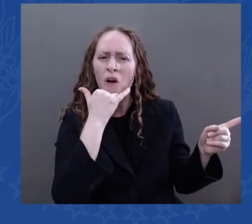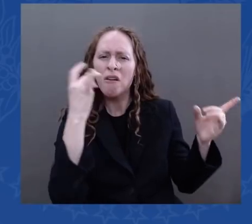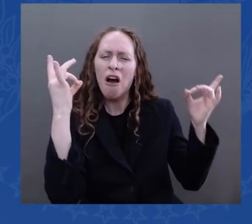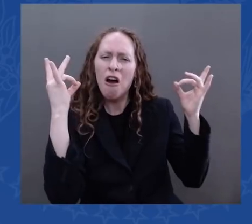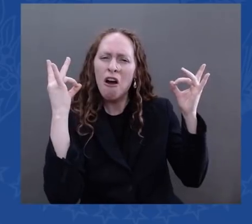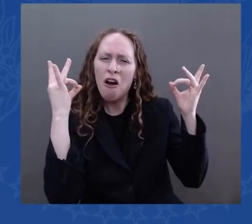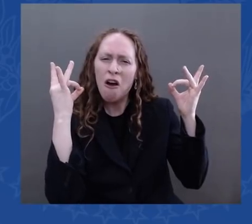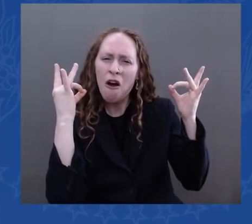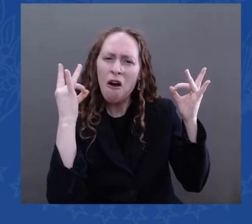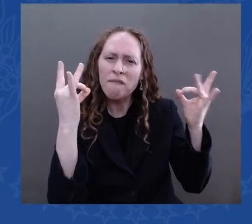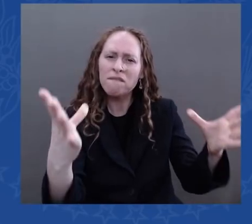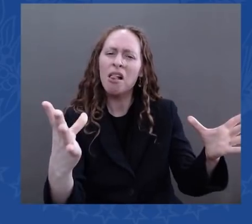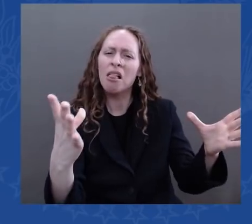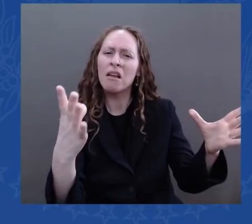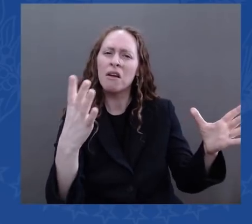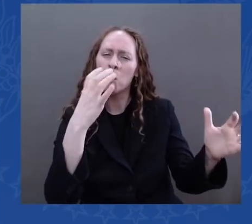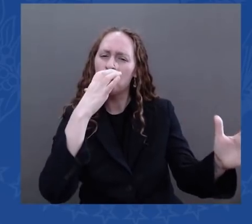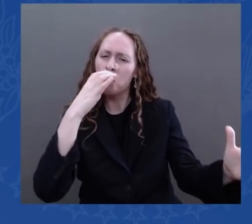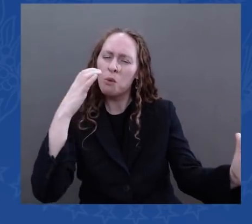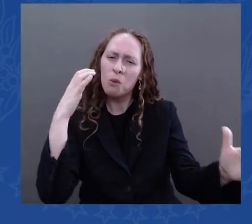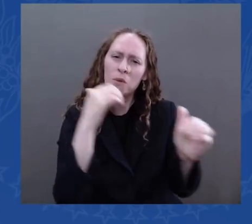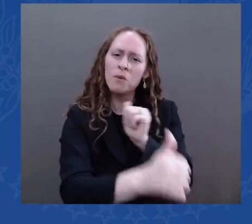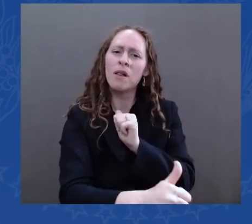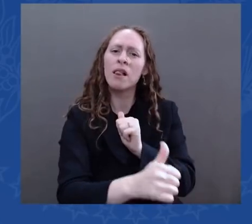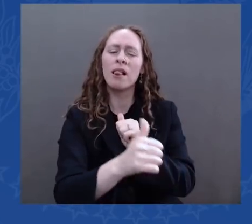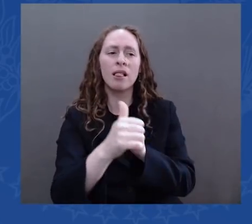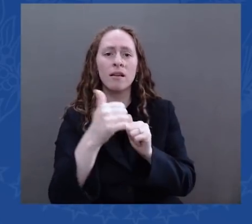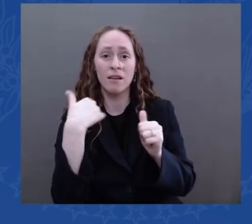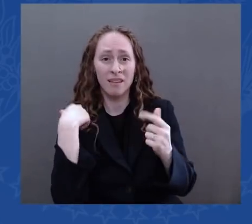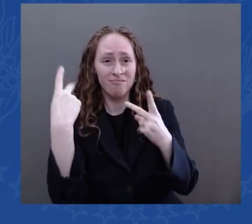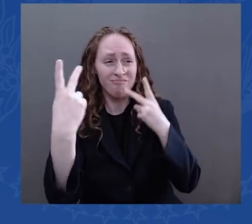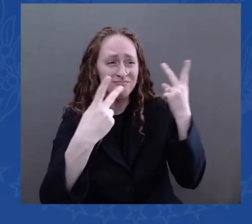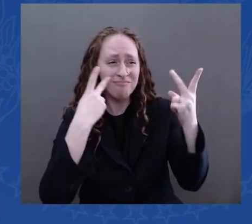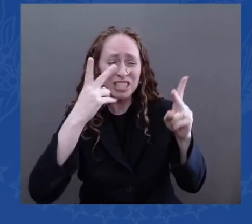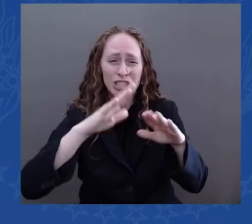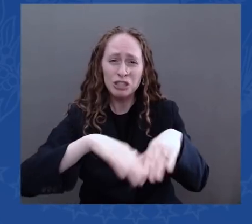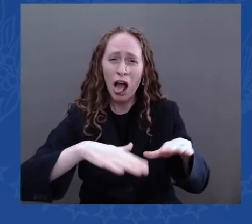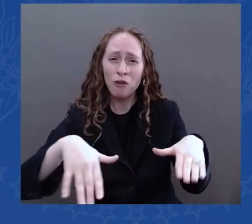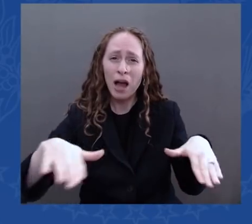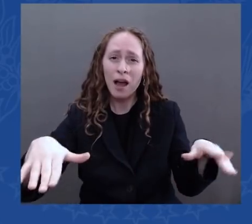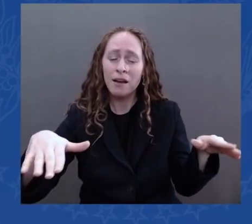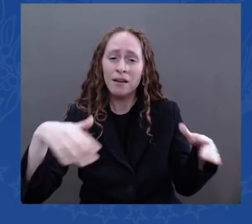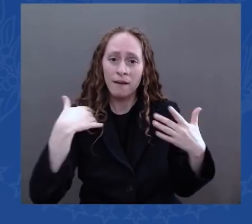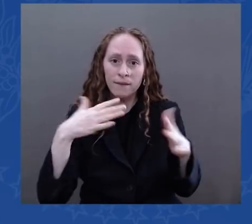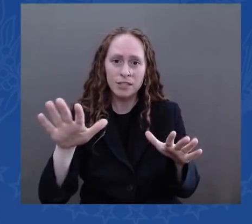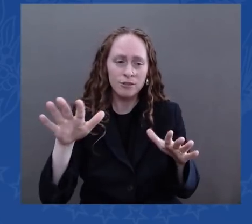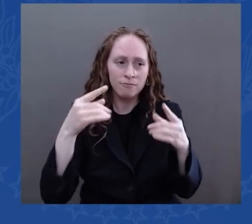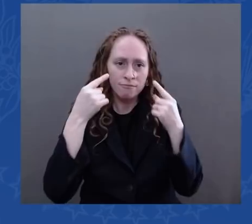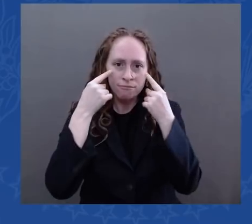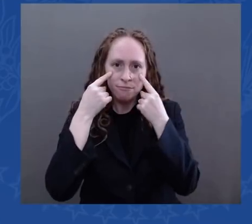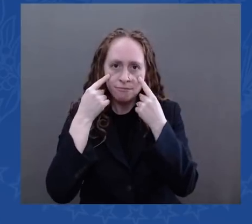I had just come from being with those families. And so -- but I want to make it clear: